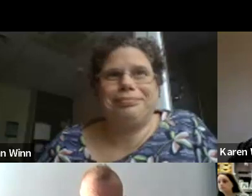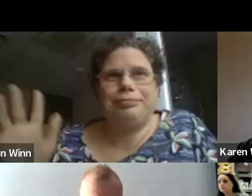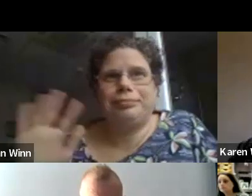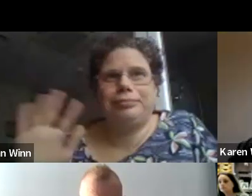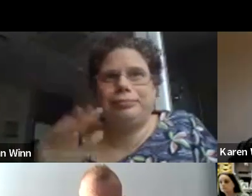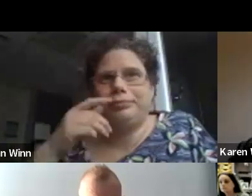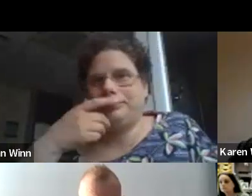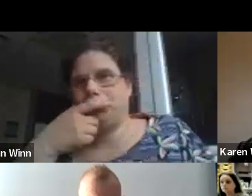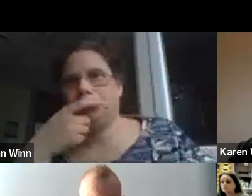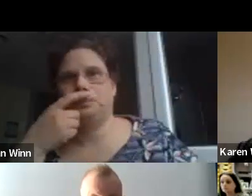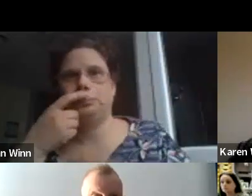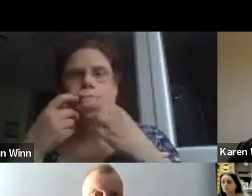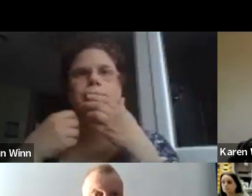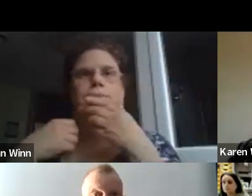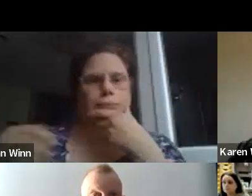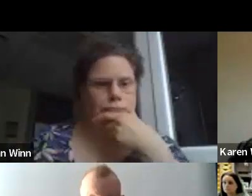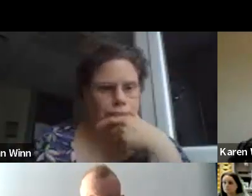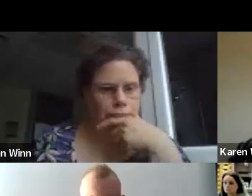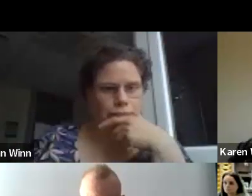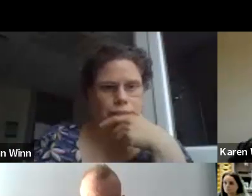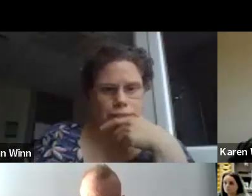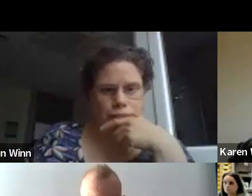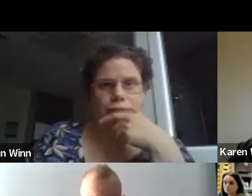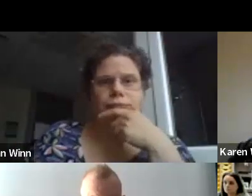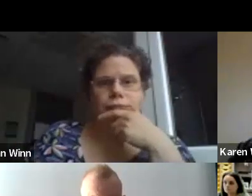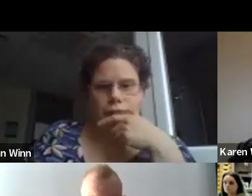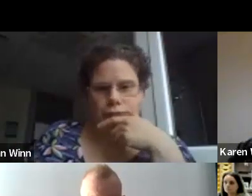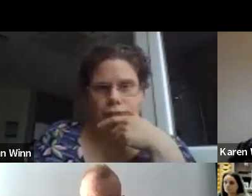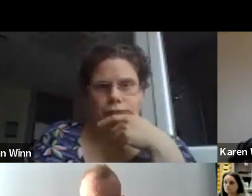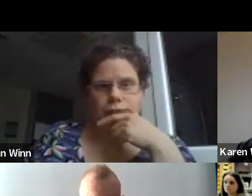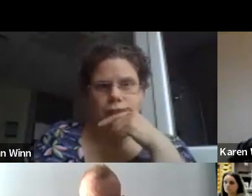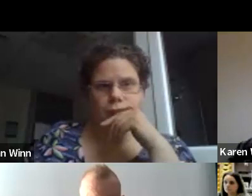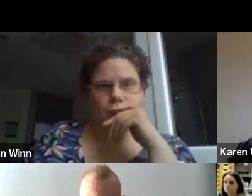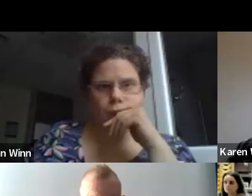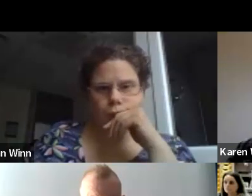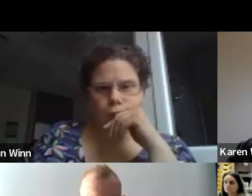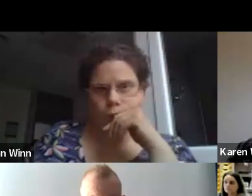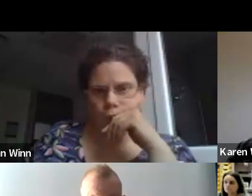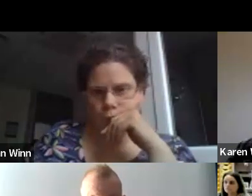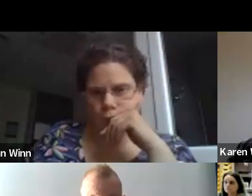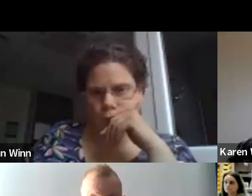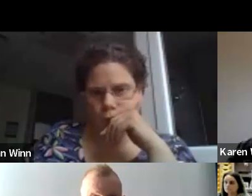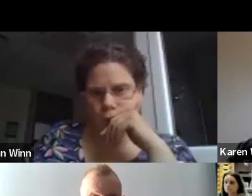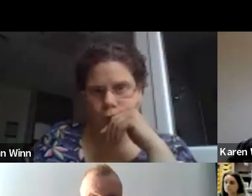And you can unmute as well. Are they on? Yes. Brilliant.